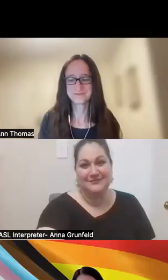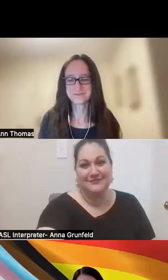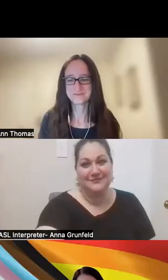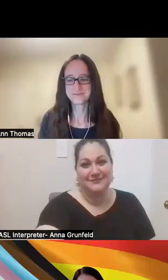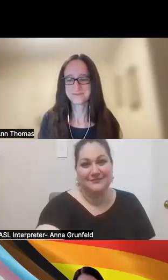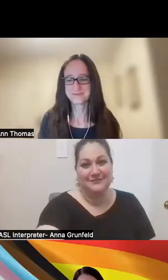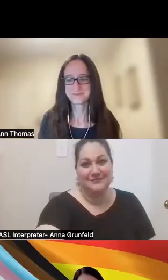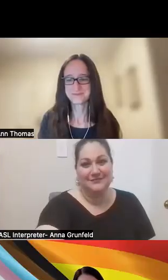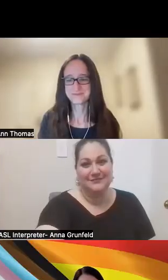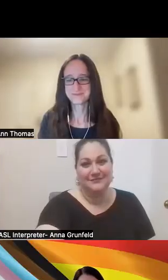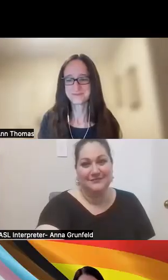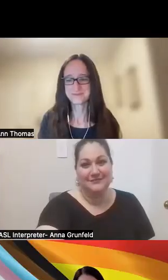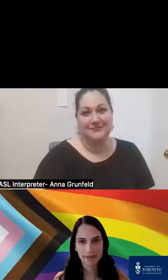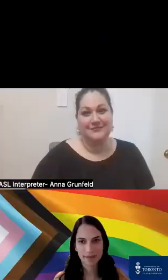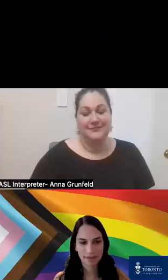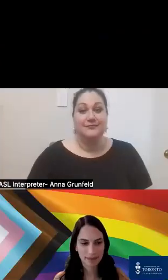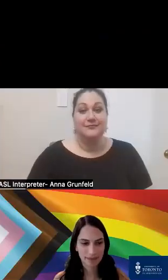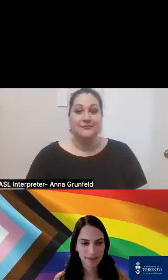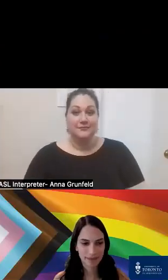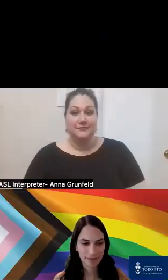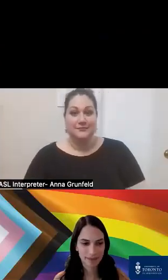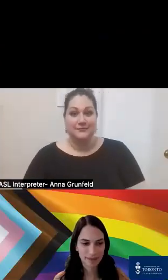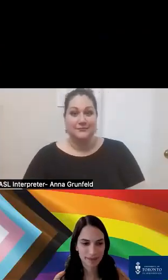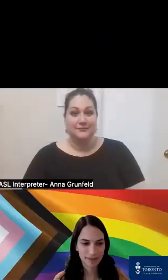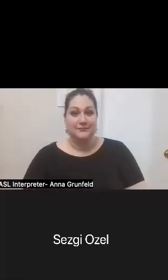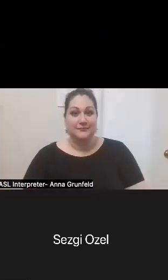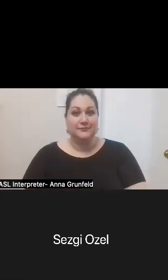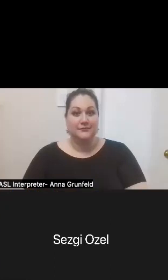Wonderful. Thank you so much, help team.